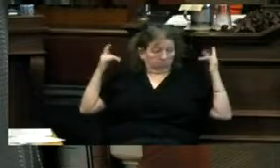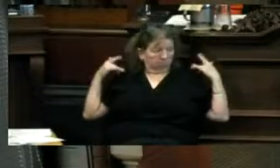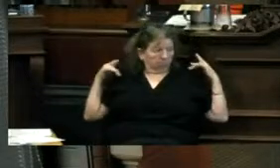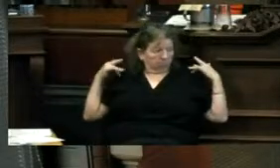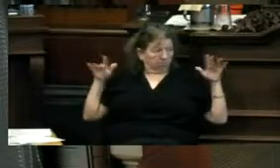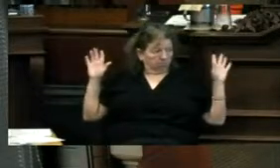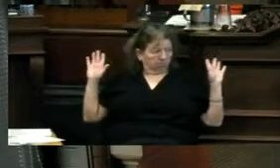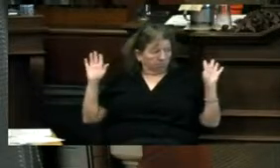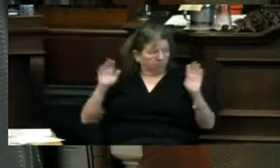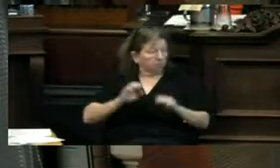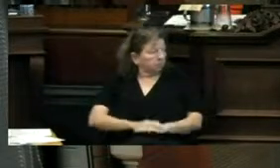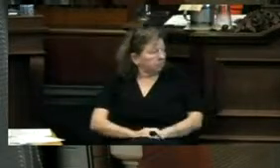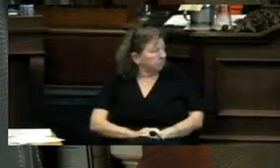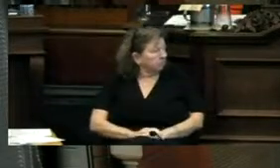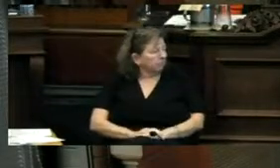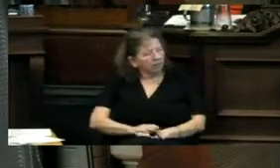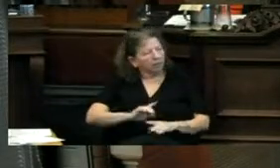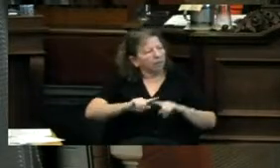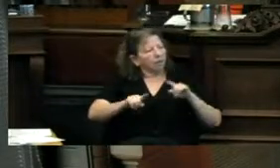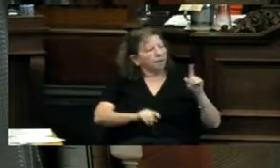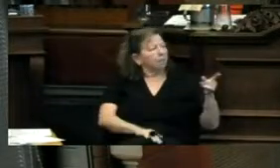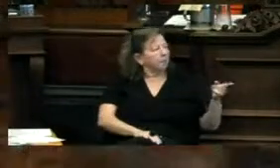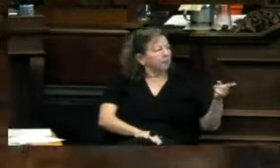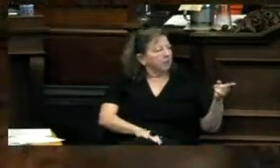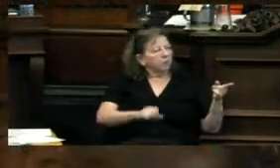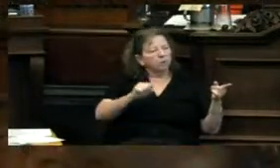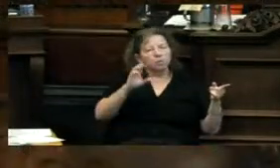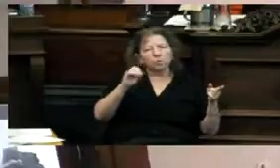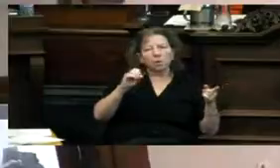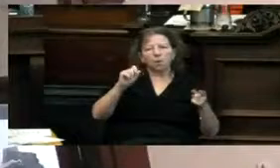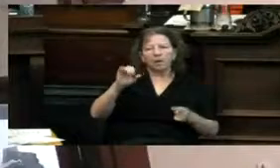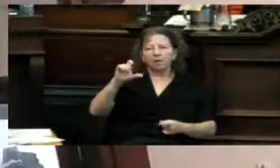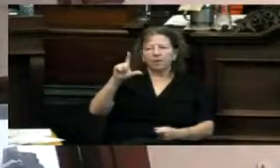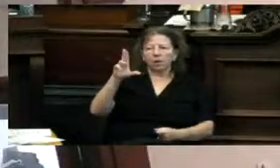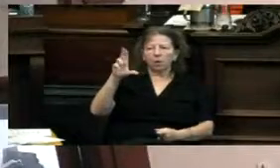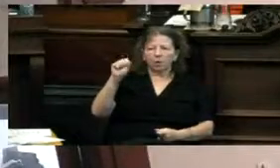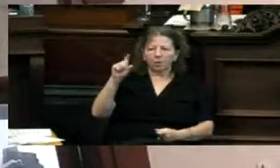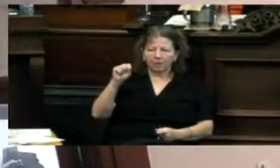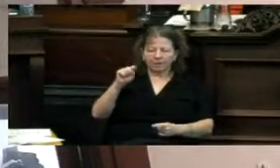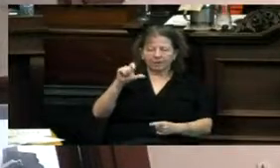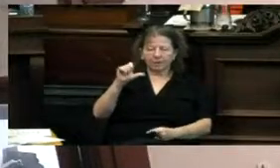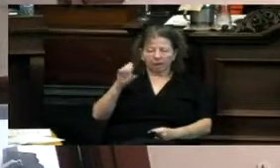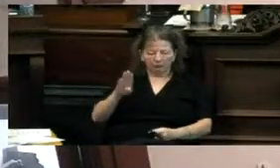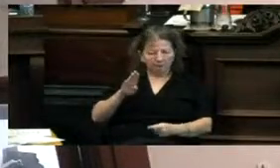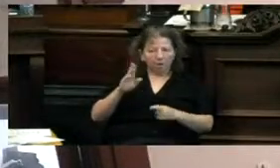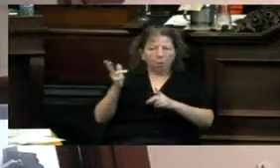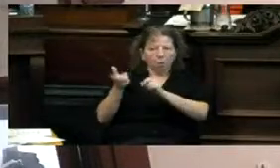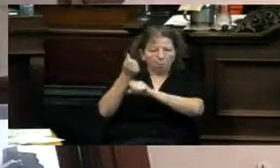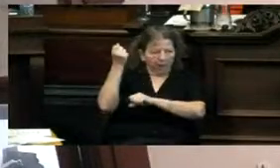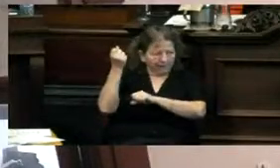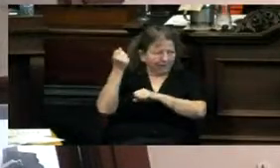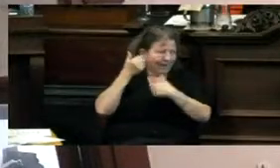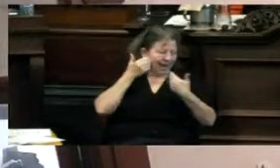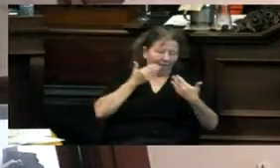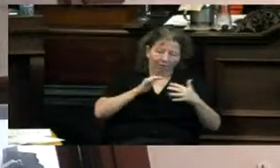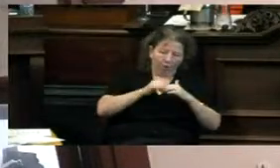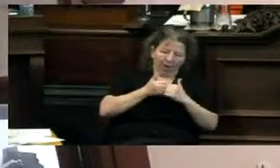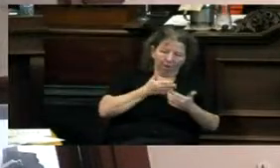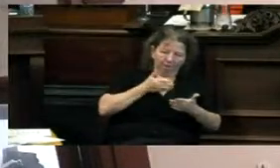charter says. I take no position as to I'm yeah, I'm not asking merits of those claims, but